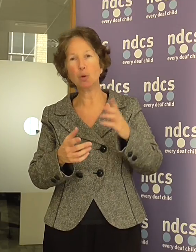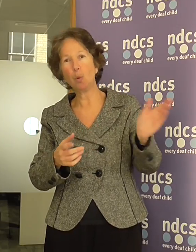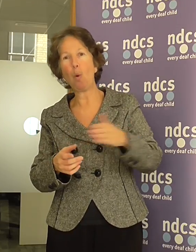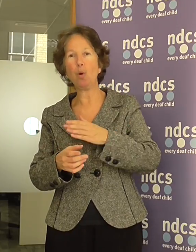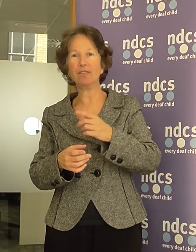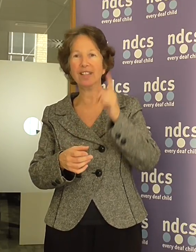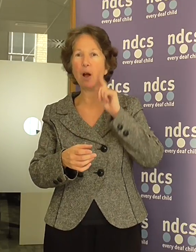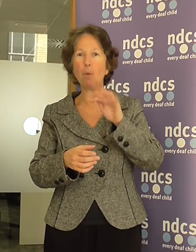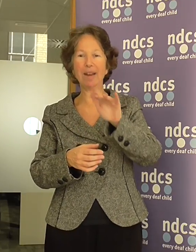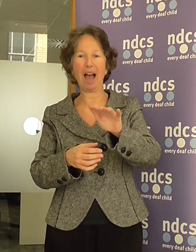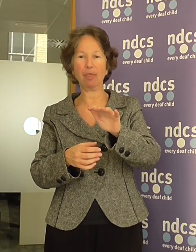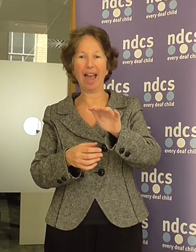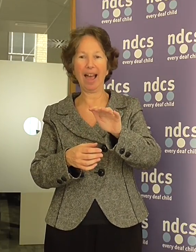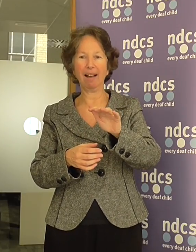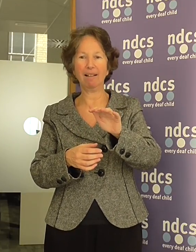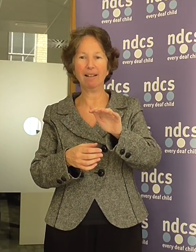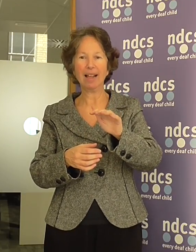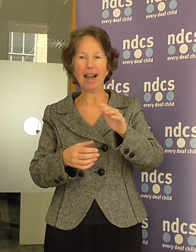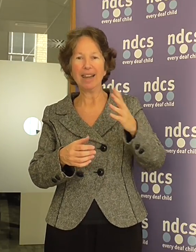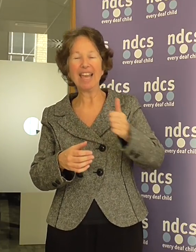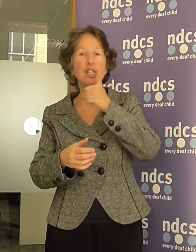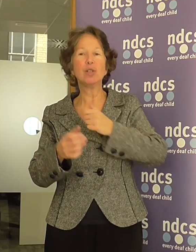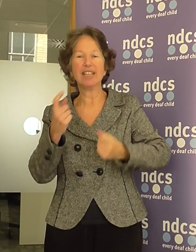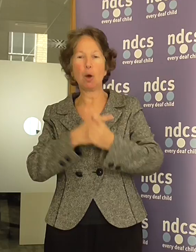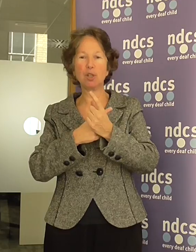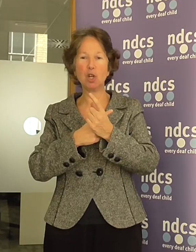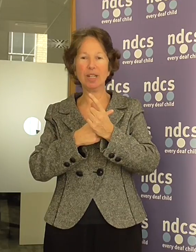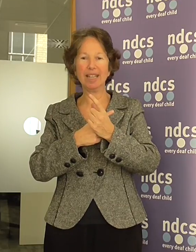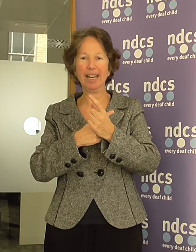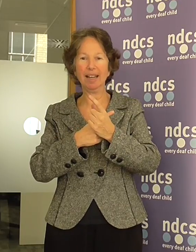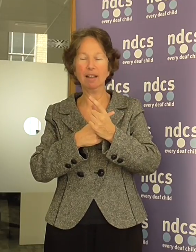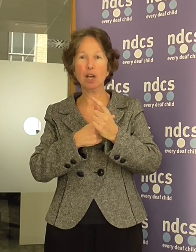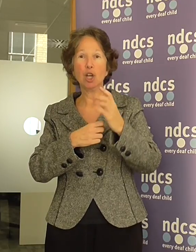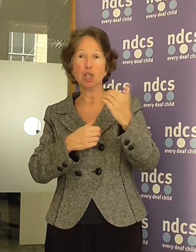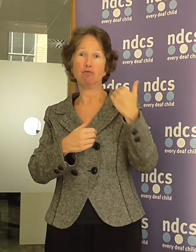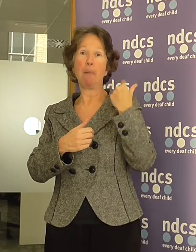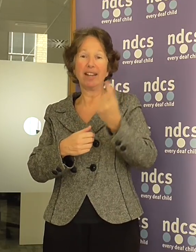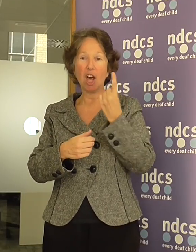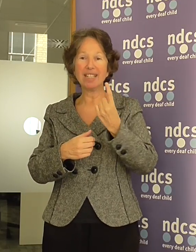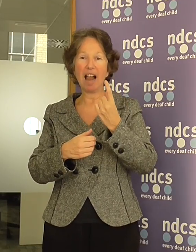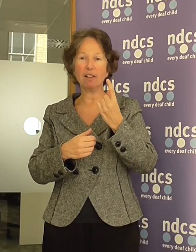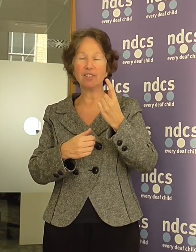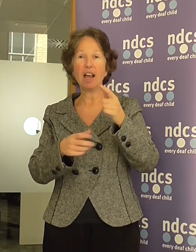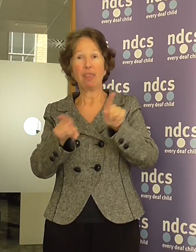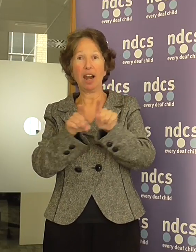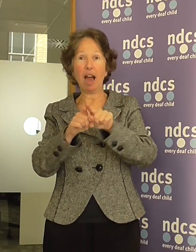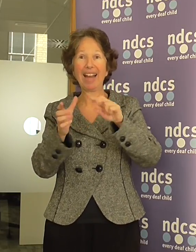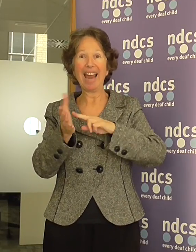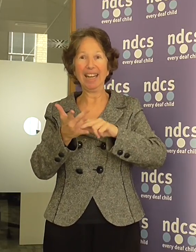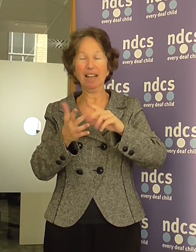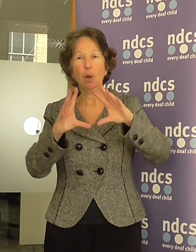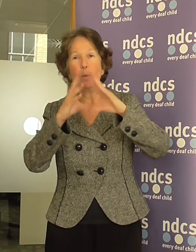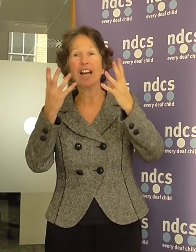So to all of the young women out there, let’s use this opportunity to remind ourselves that, like Annie